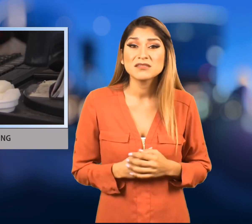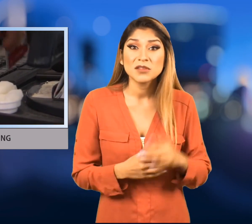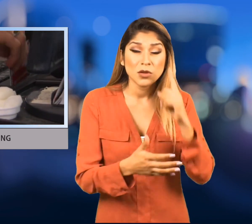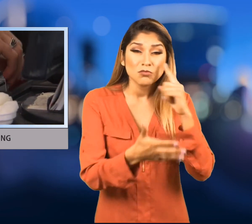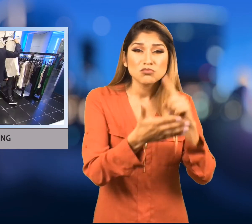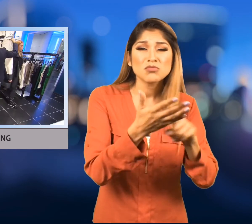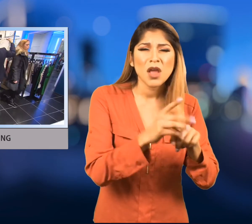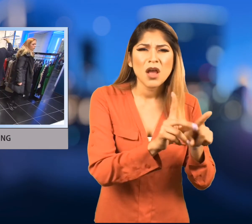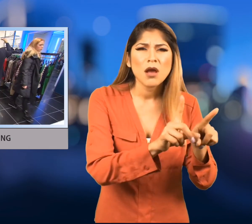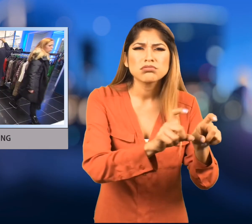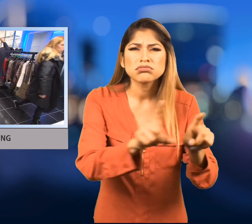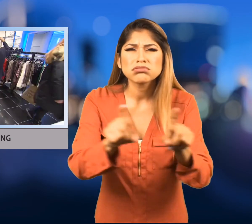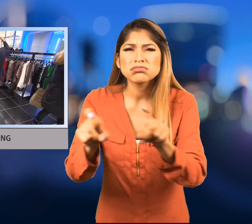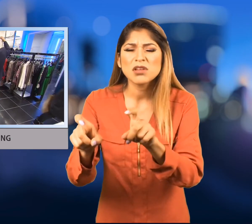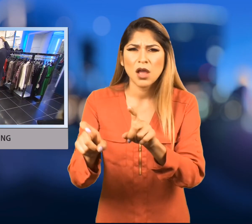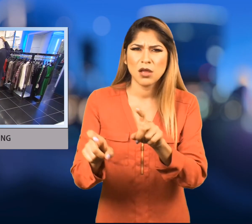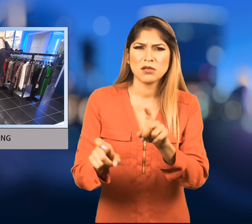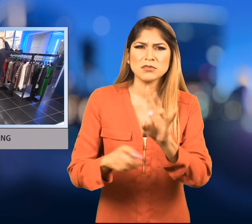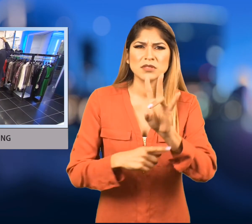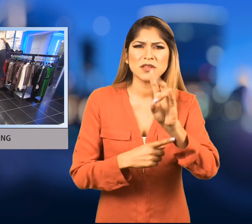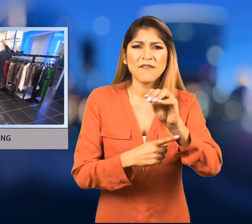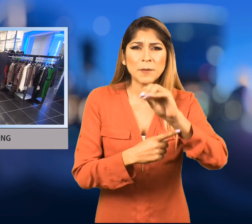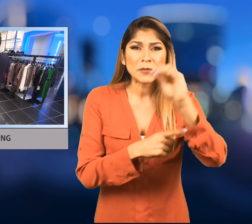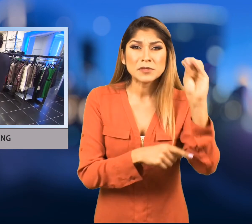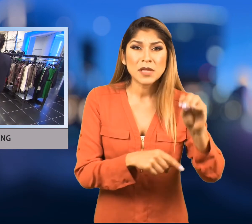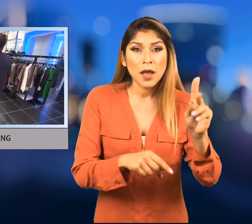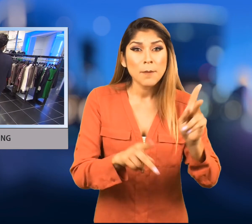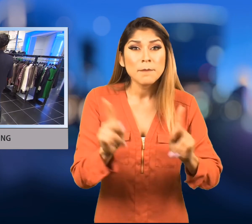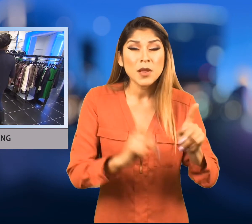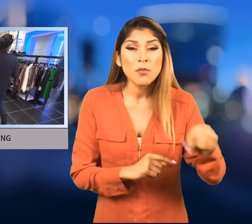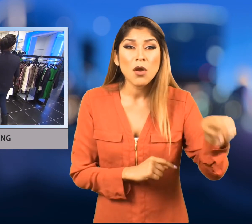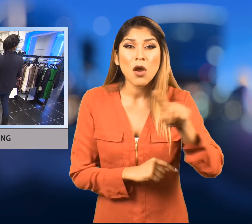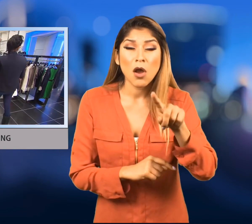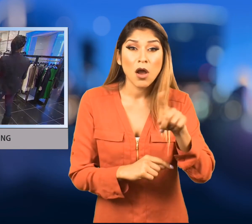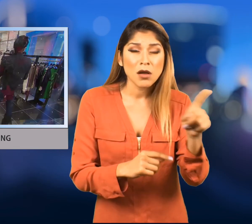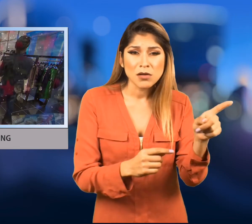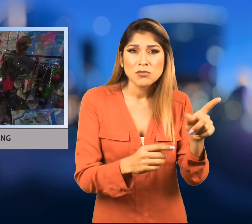the holiday season. Seventy percent of the people surveyed say